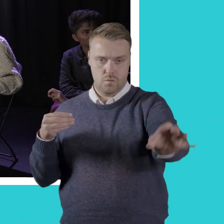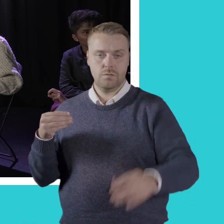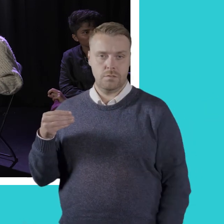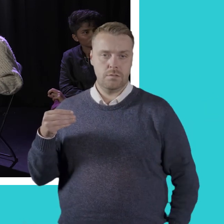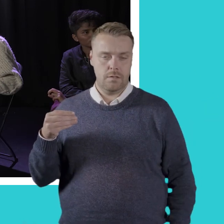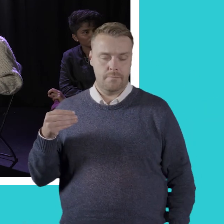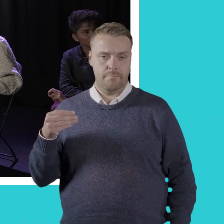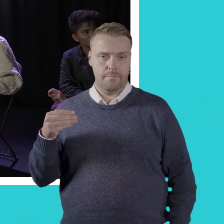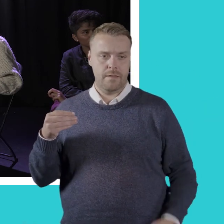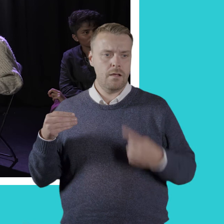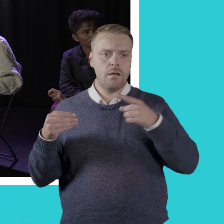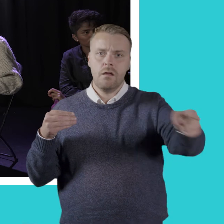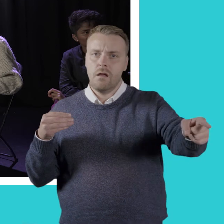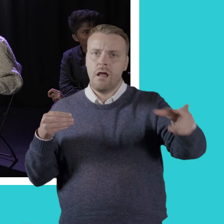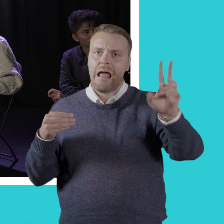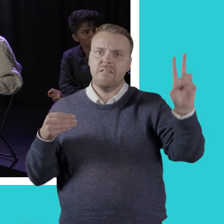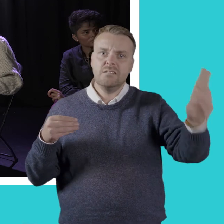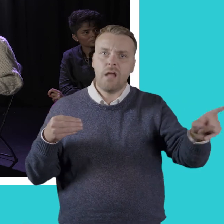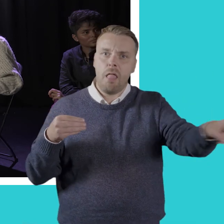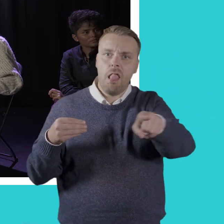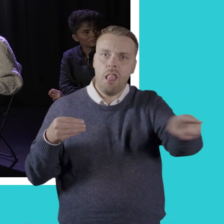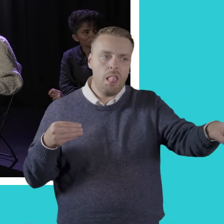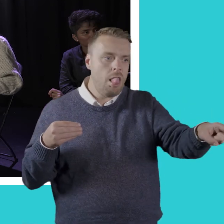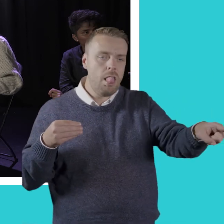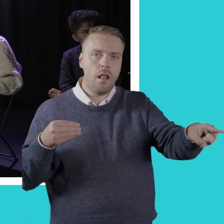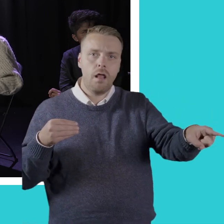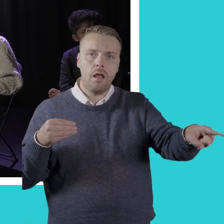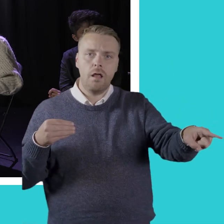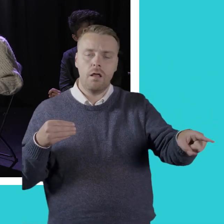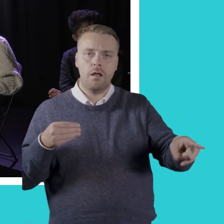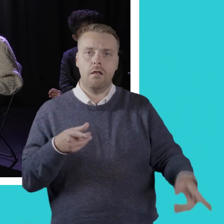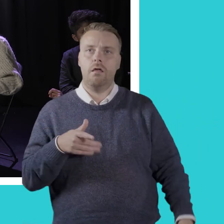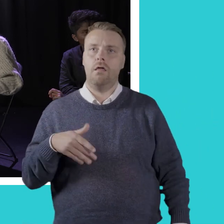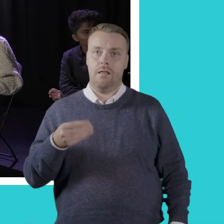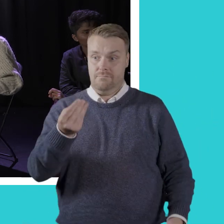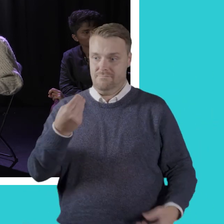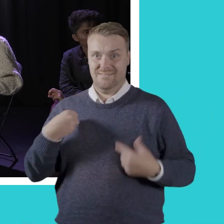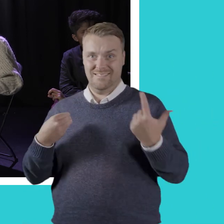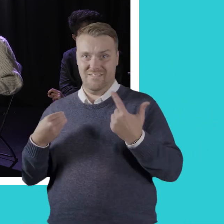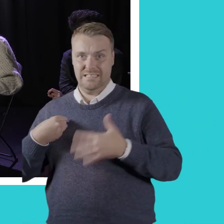look they've got twice as much of you and I just leave you lot and run off with the 17 pounds.